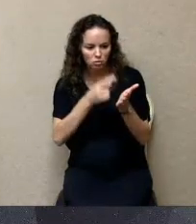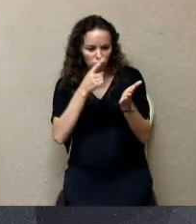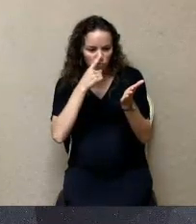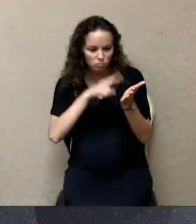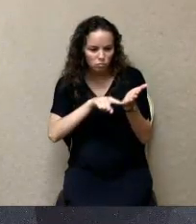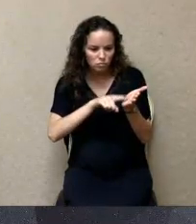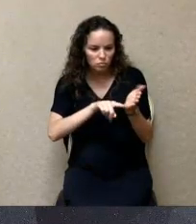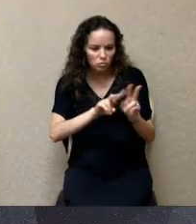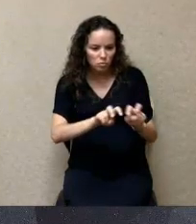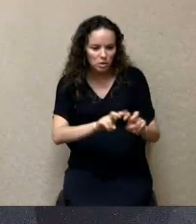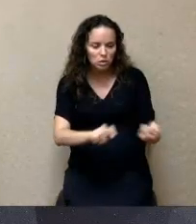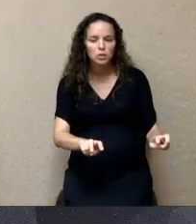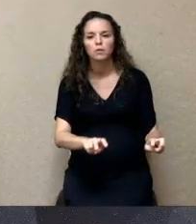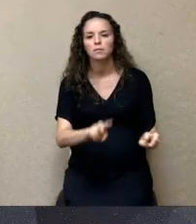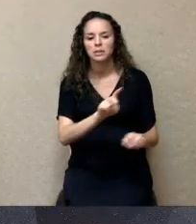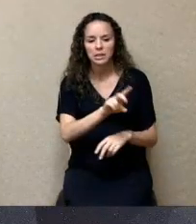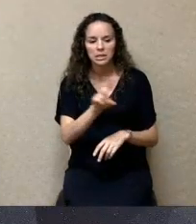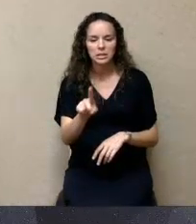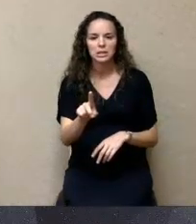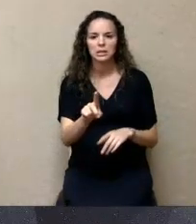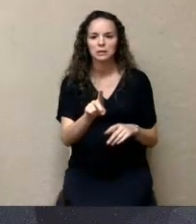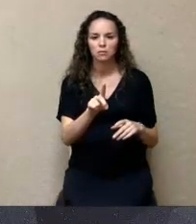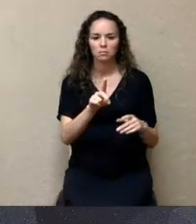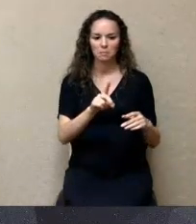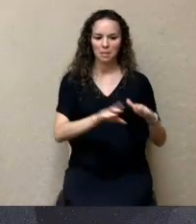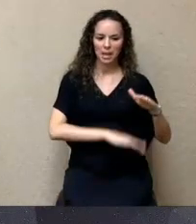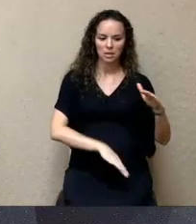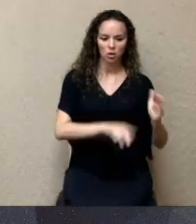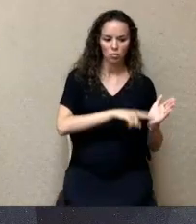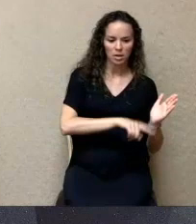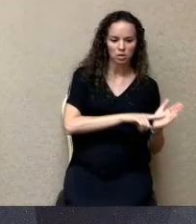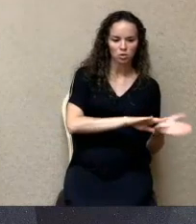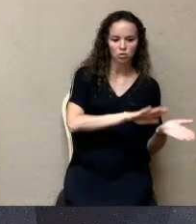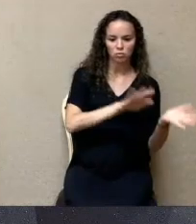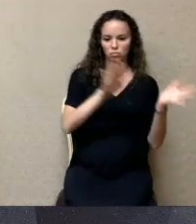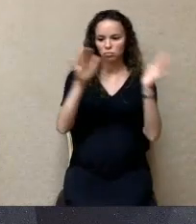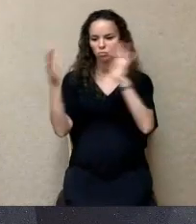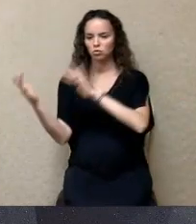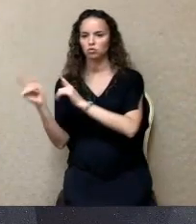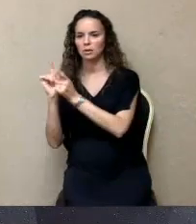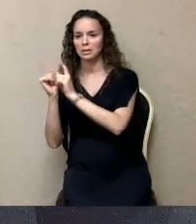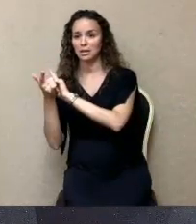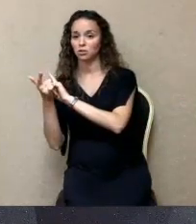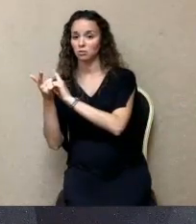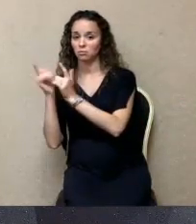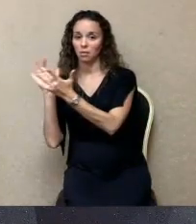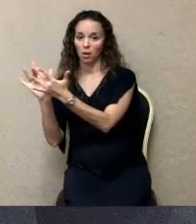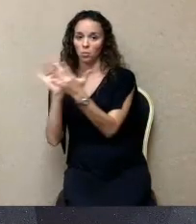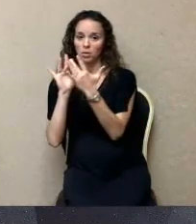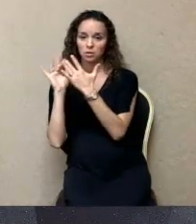all the way from bench science research, all the way into translational and outreach research.